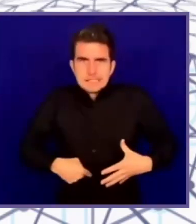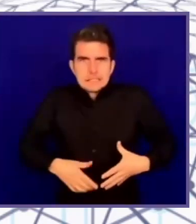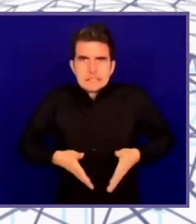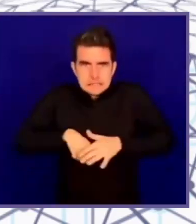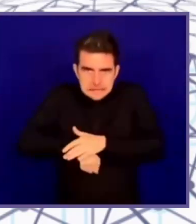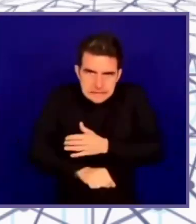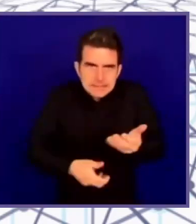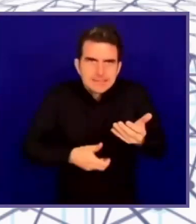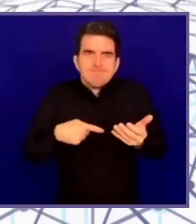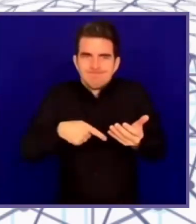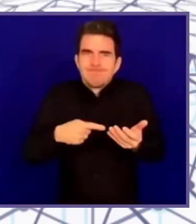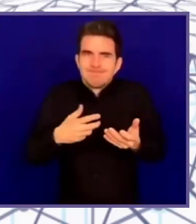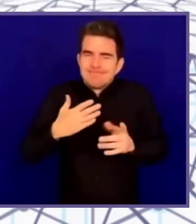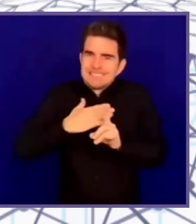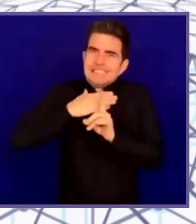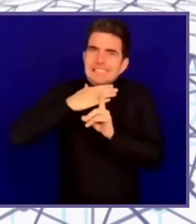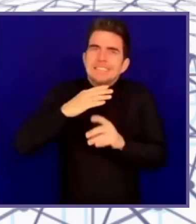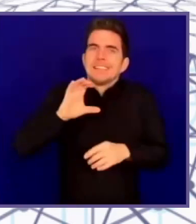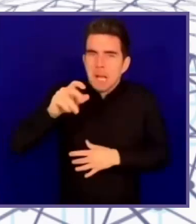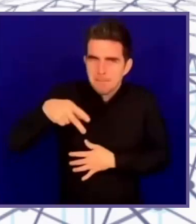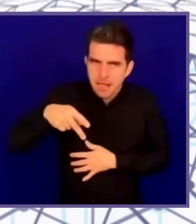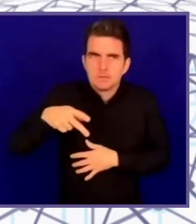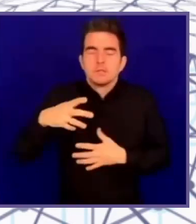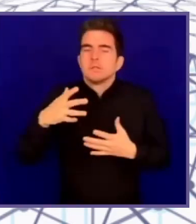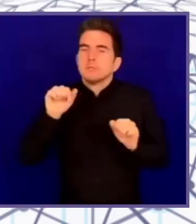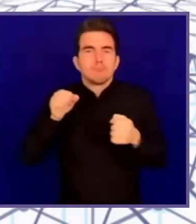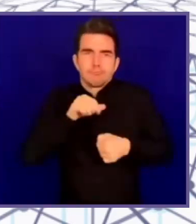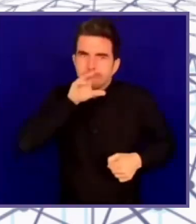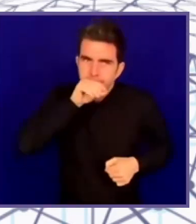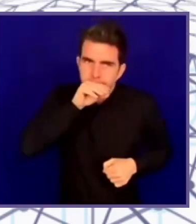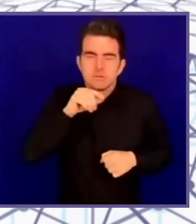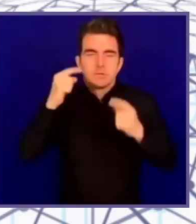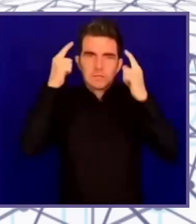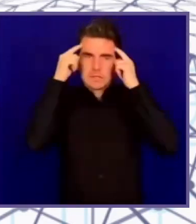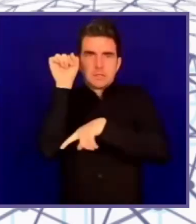they were caring for him, they weren't teaching him. And she knew he was in there. So she taught